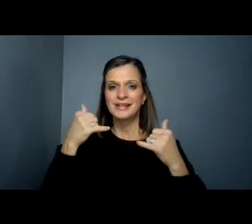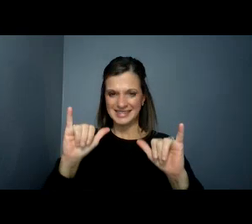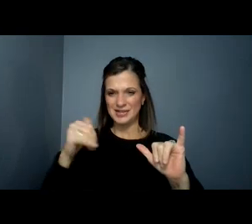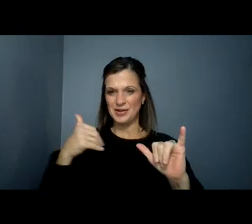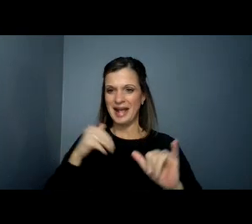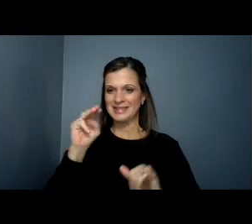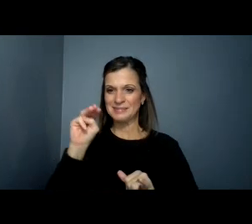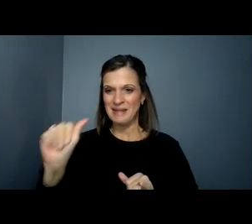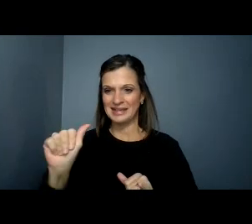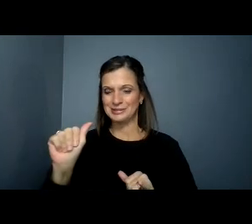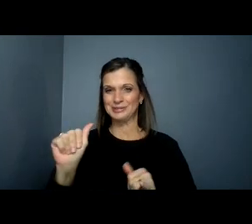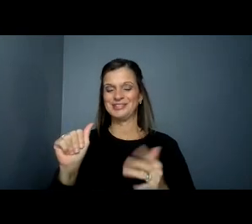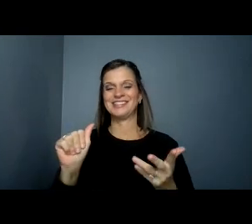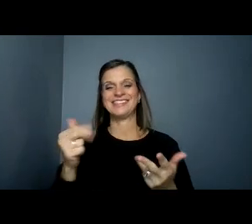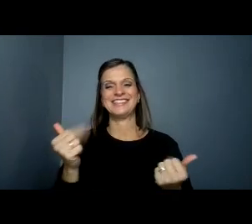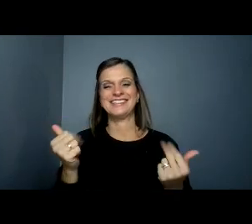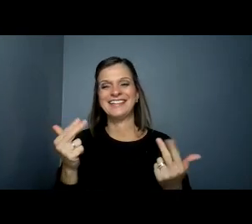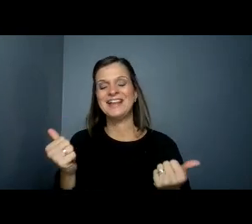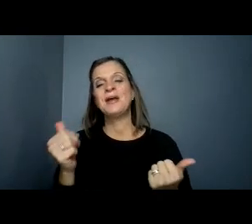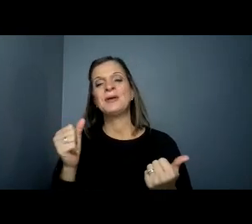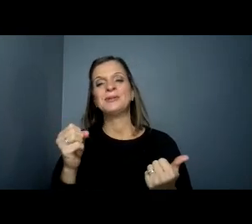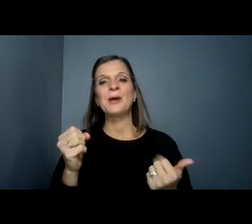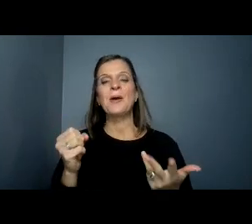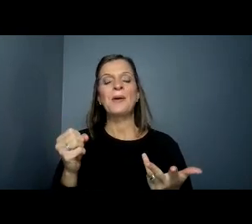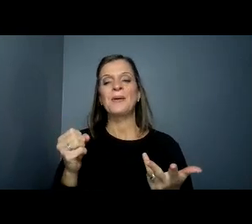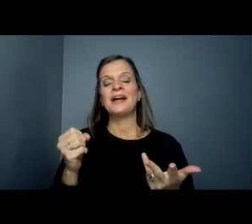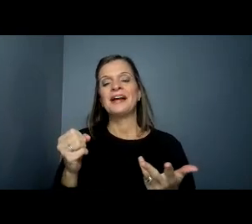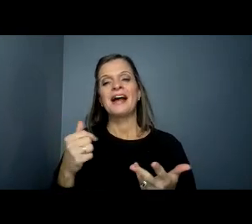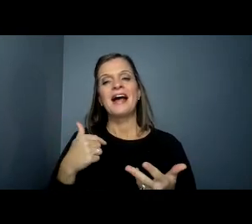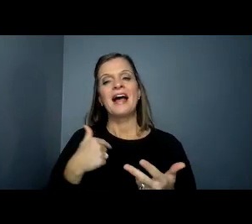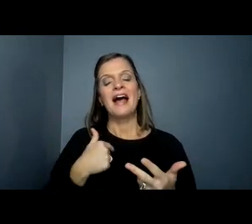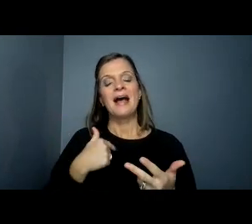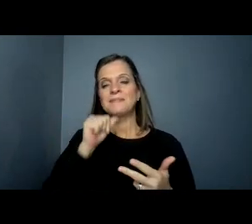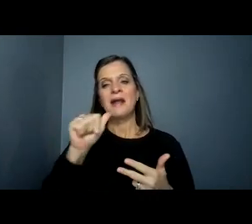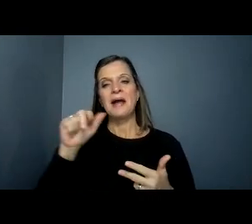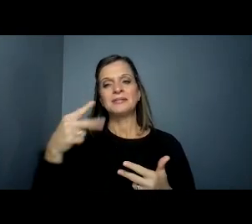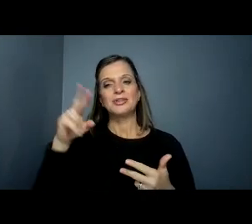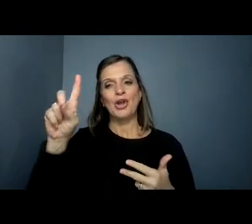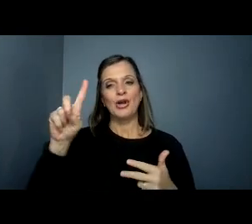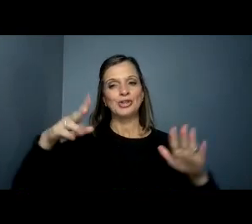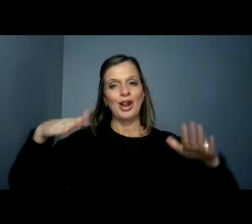sure I don't get called into into the Doctor Ram when I haven't. When I'm six weeks,